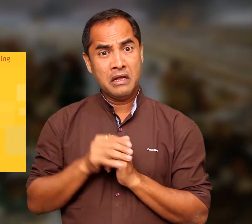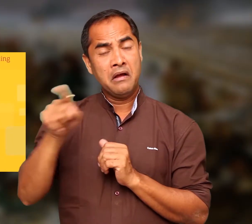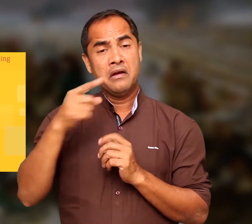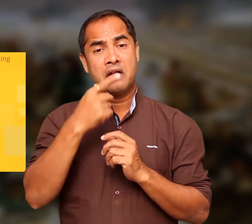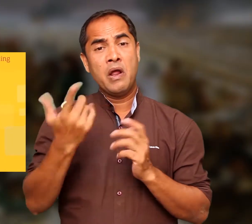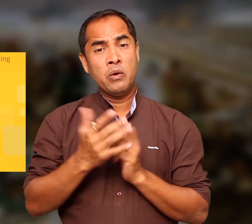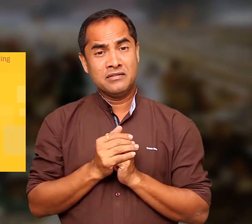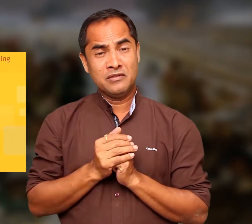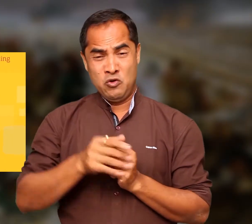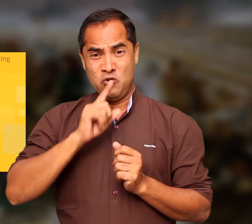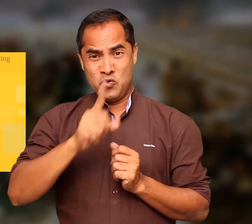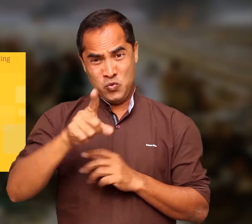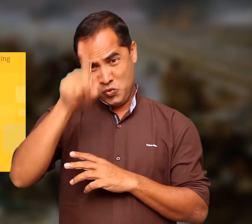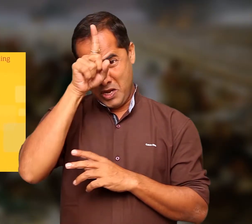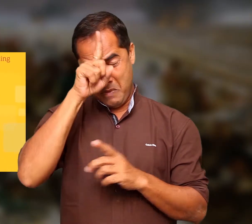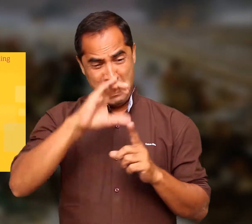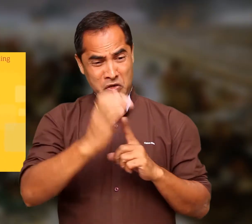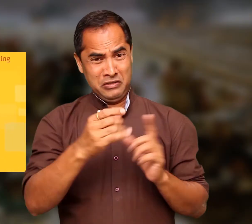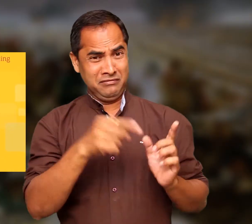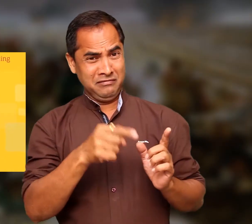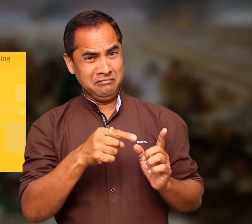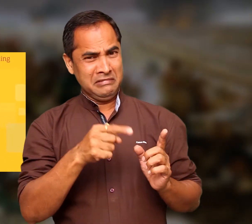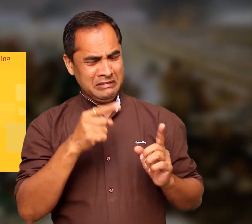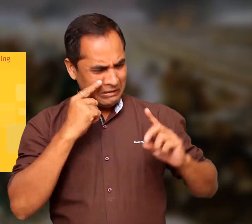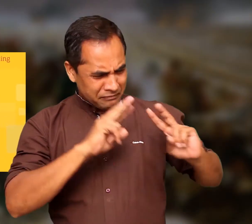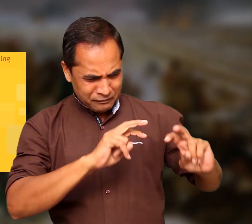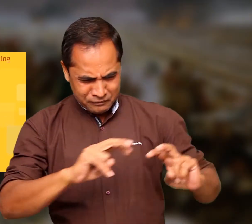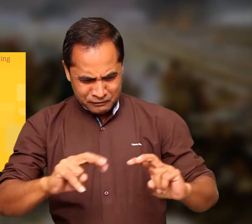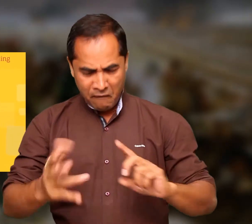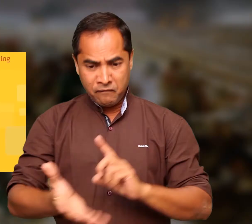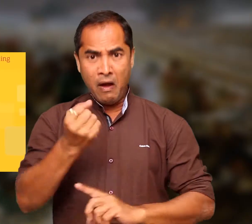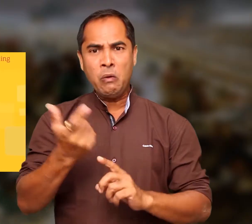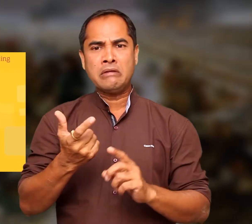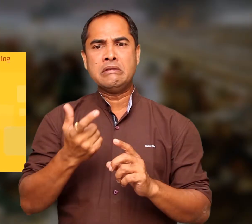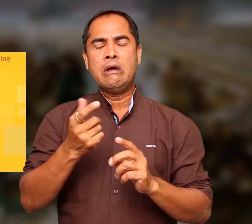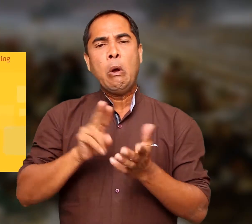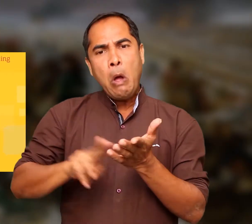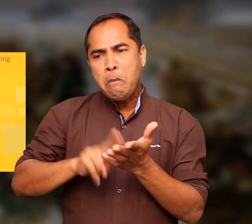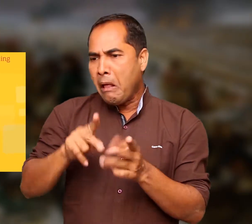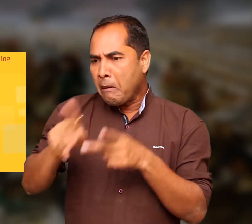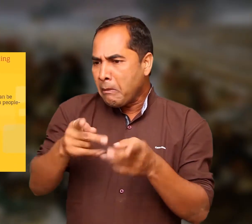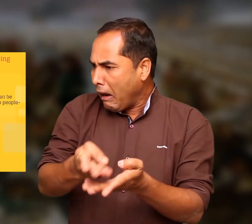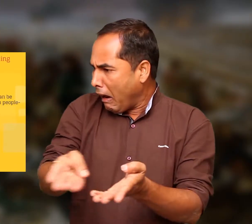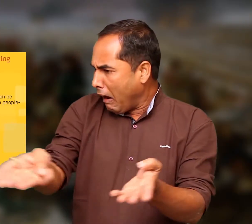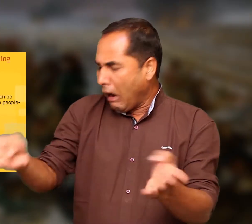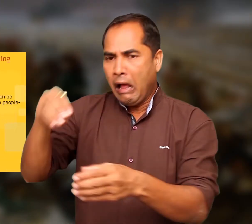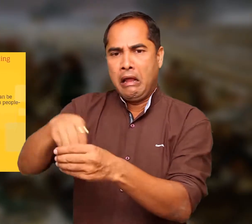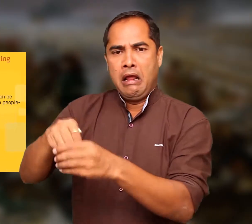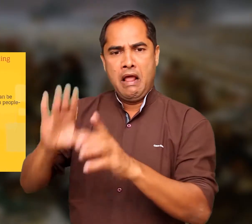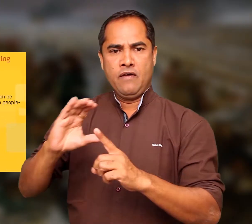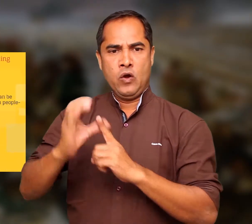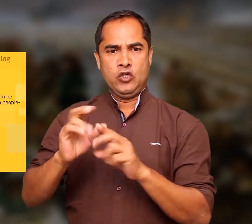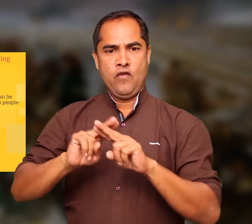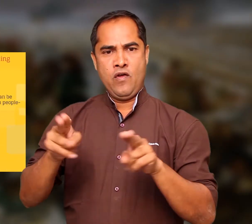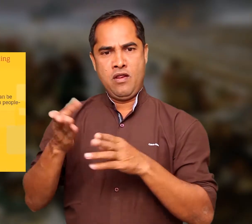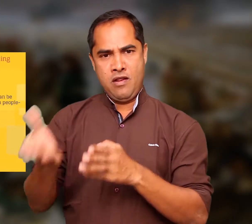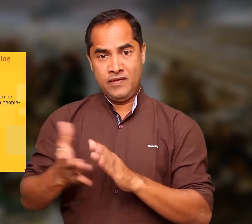claimed the true German culture should be discovered among the common people.